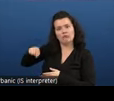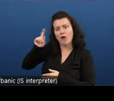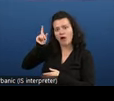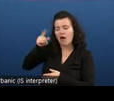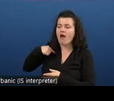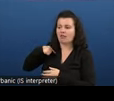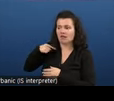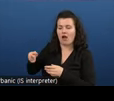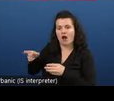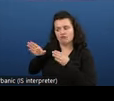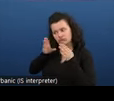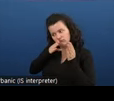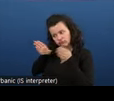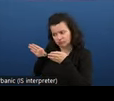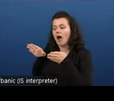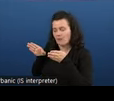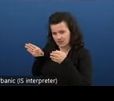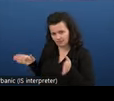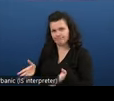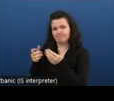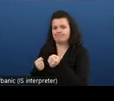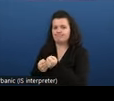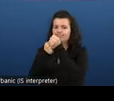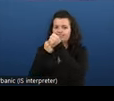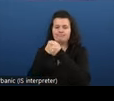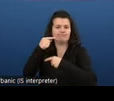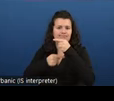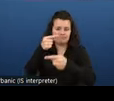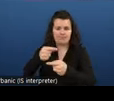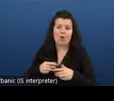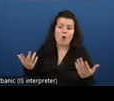15:54:15 So that is very important, as you see here, again, the principles but we also